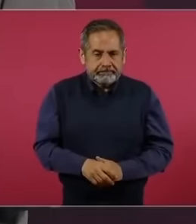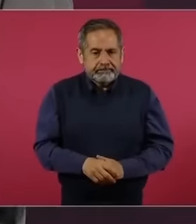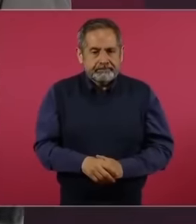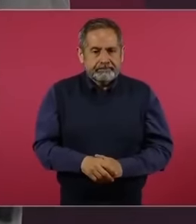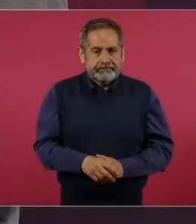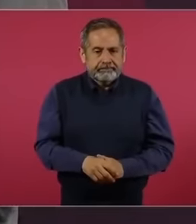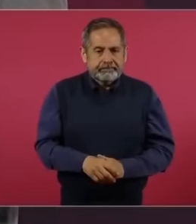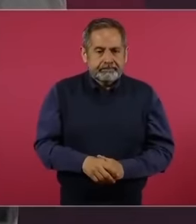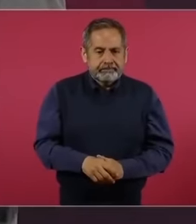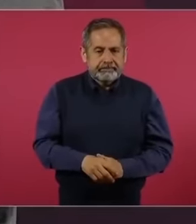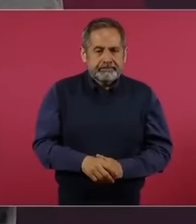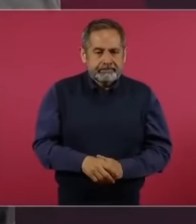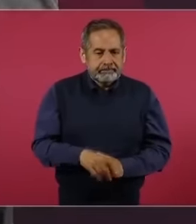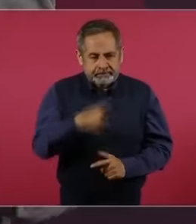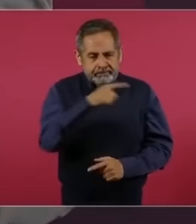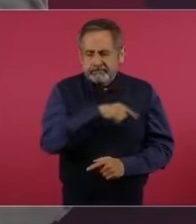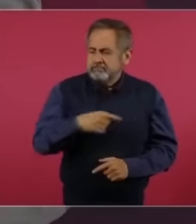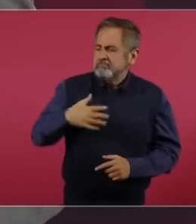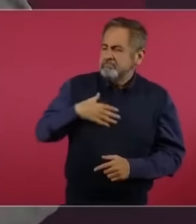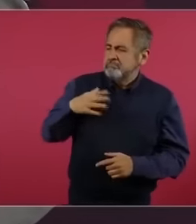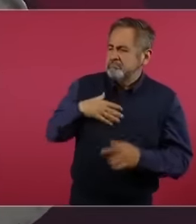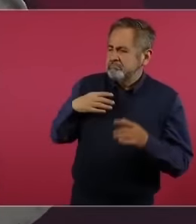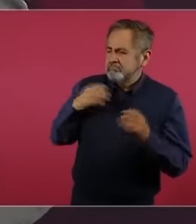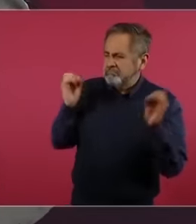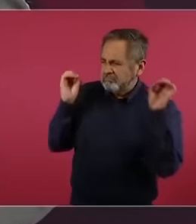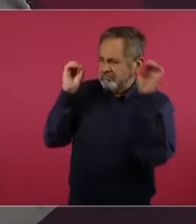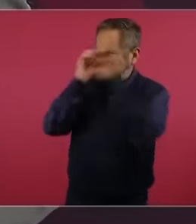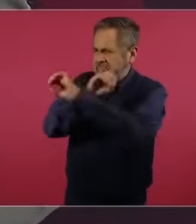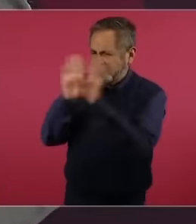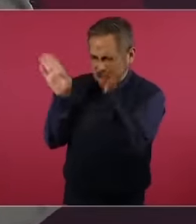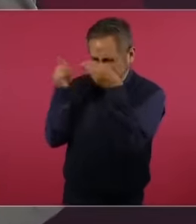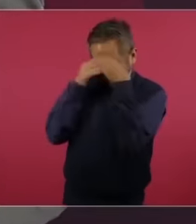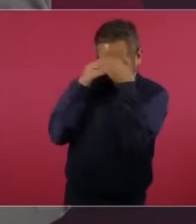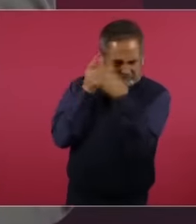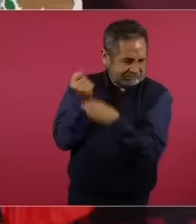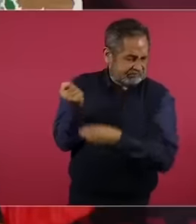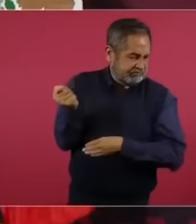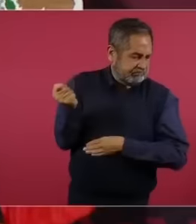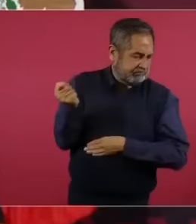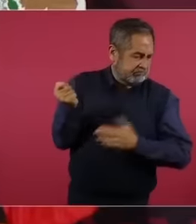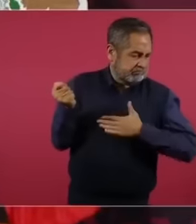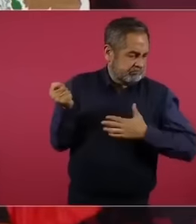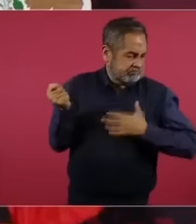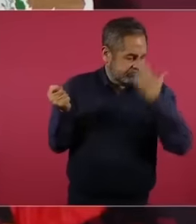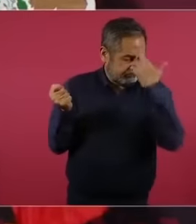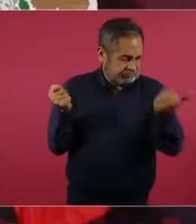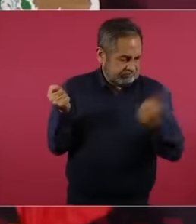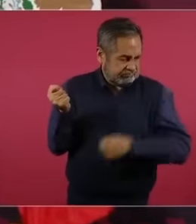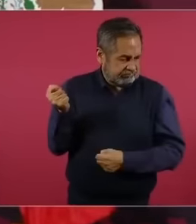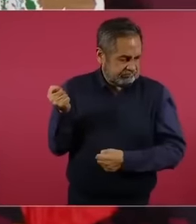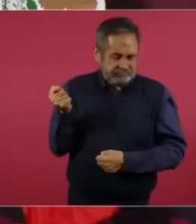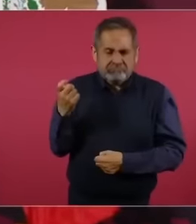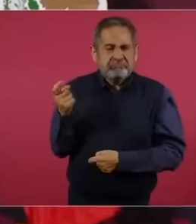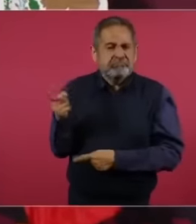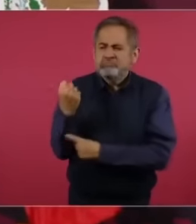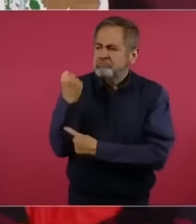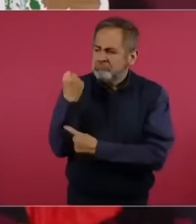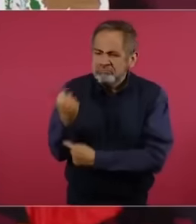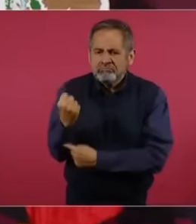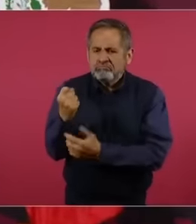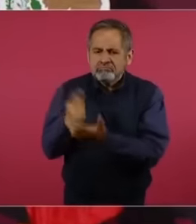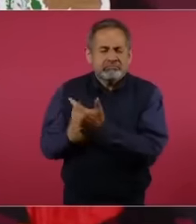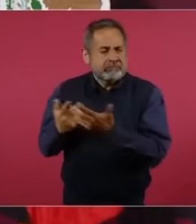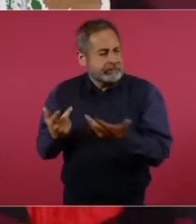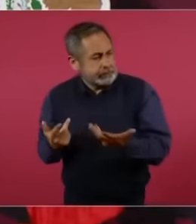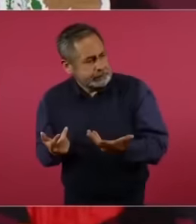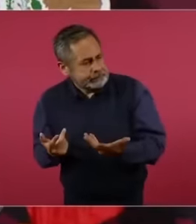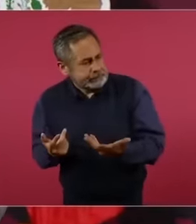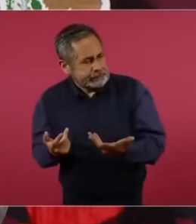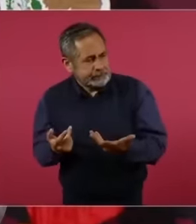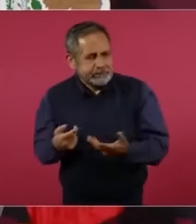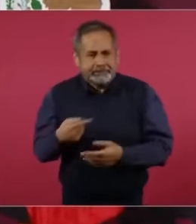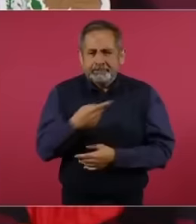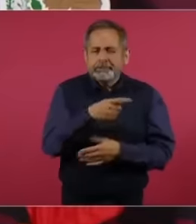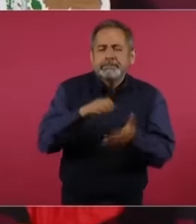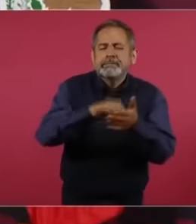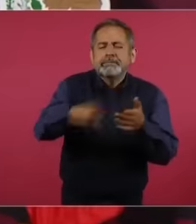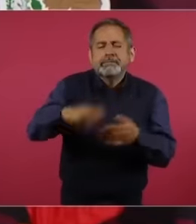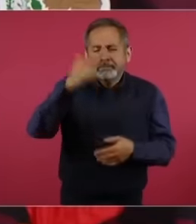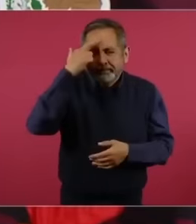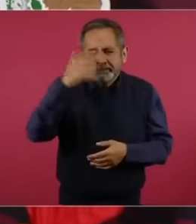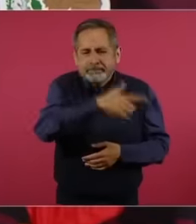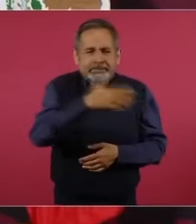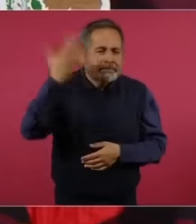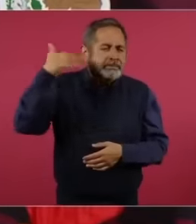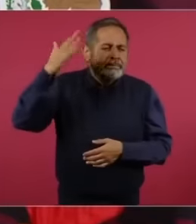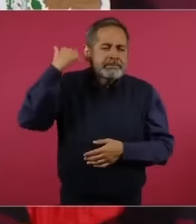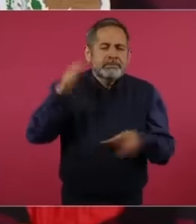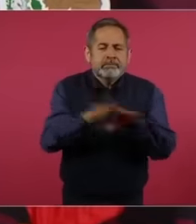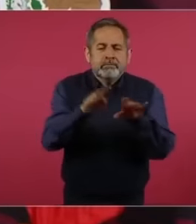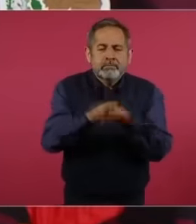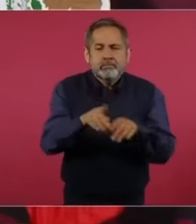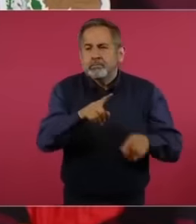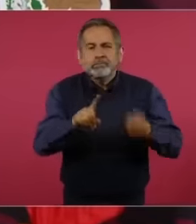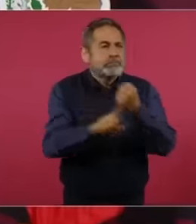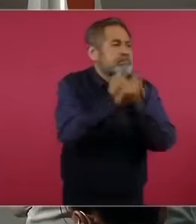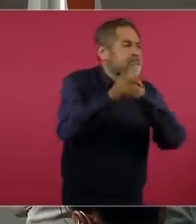ubil and they like a strong hand How It was before to address the security problem